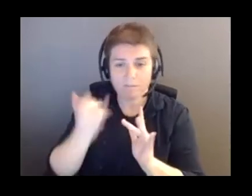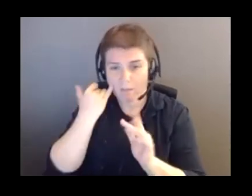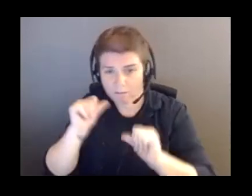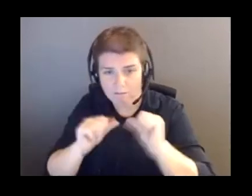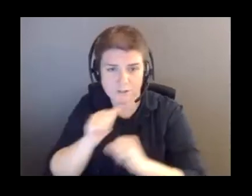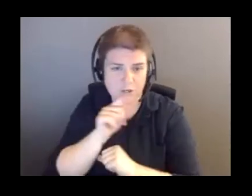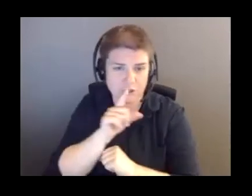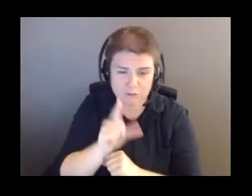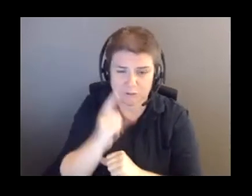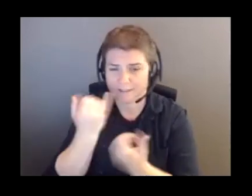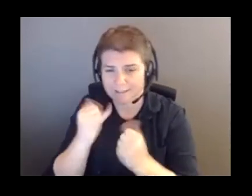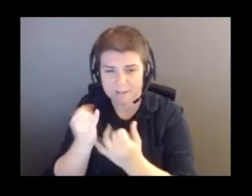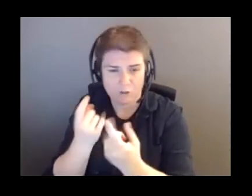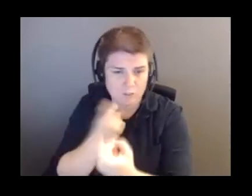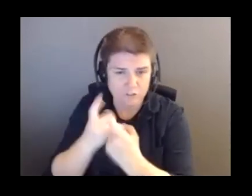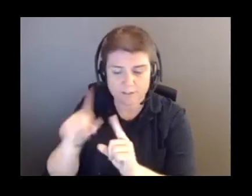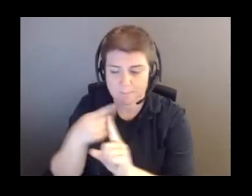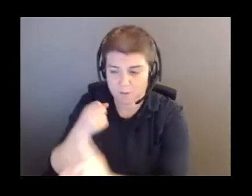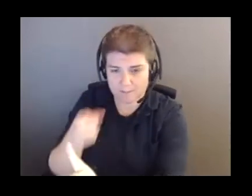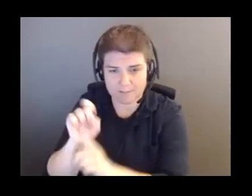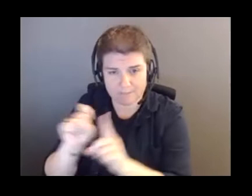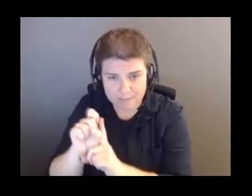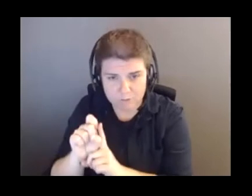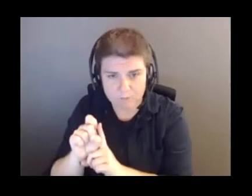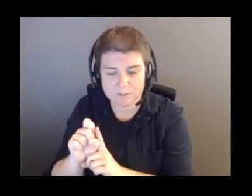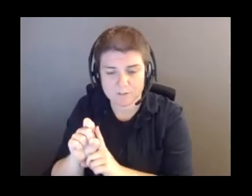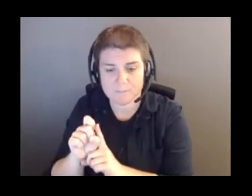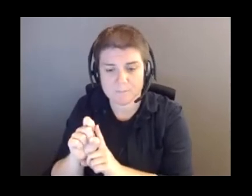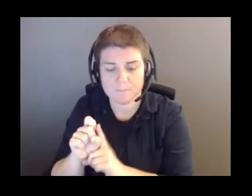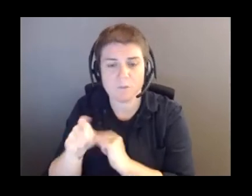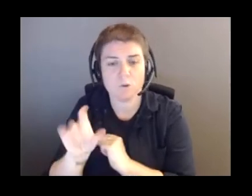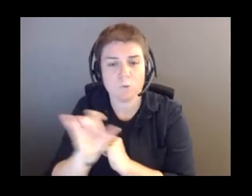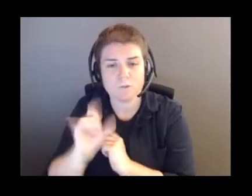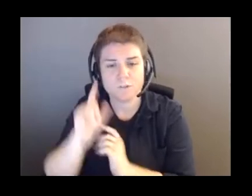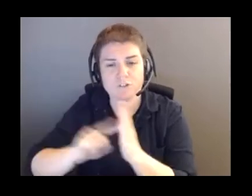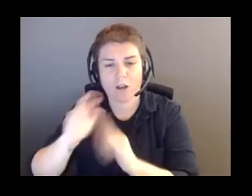questions about your specific circumstances, and you can also visit the Calgary Arts Development